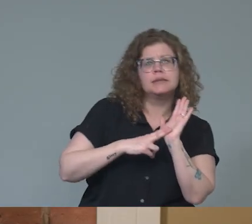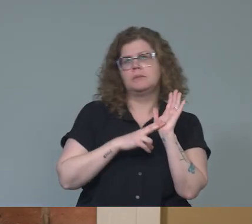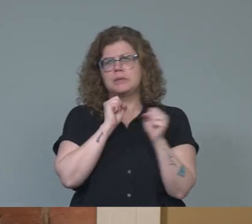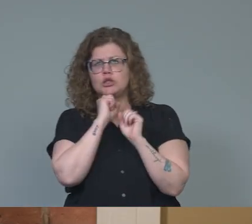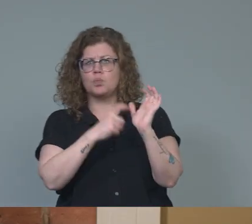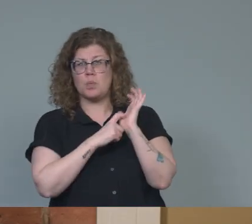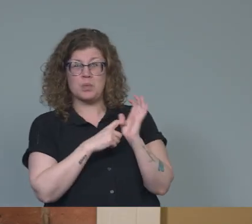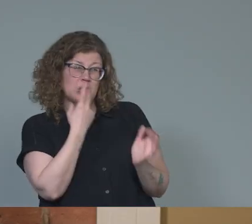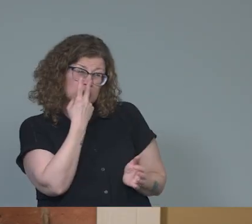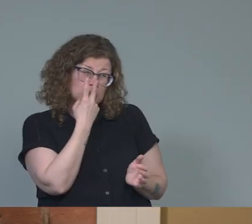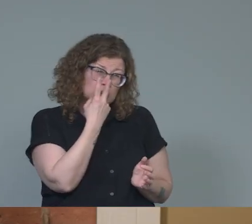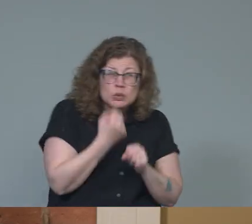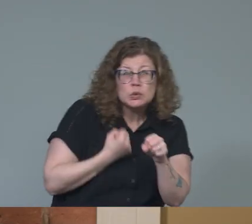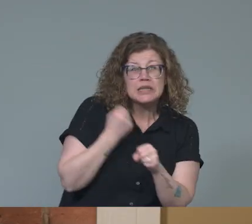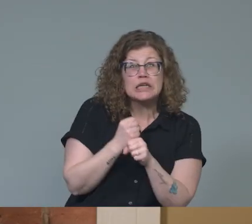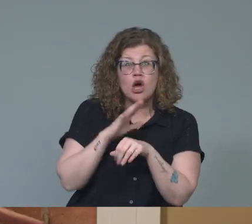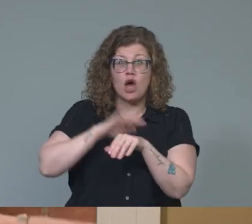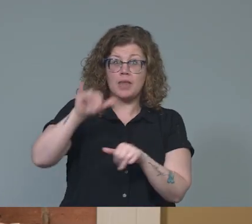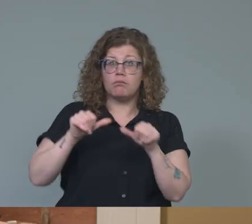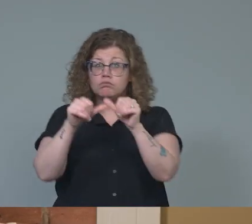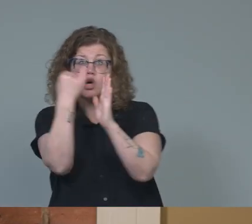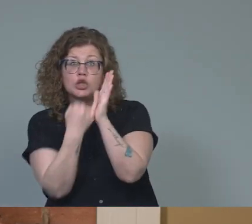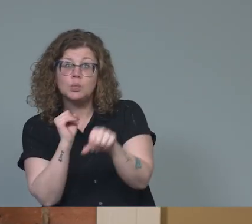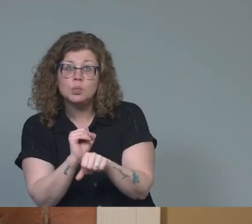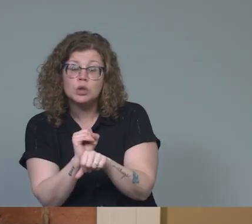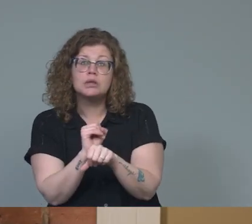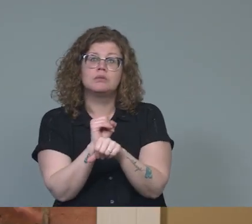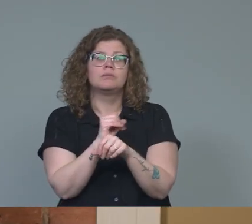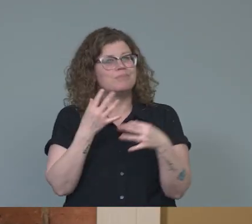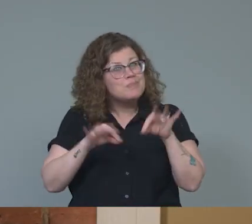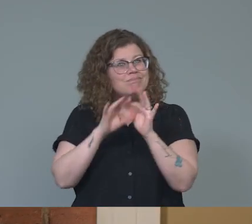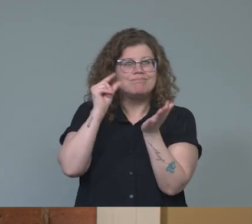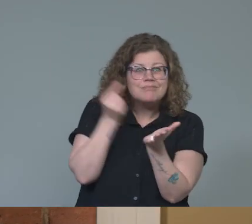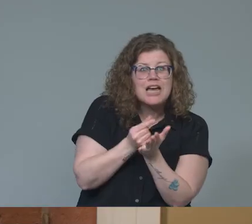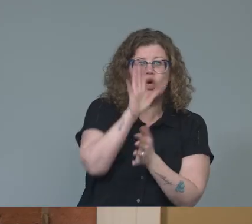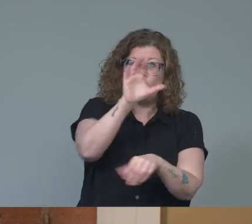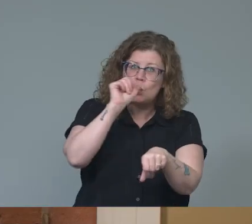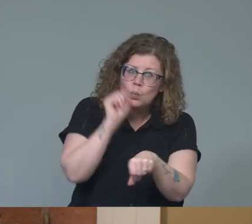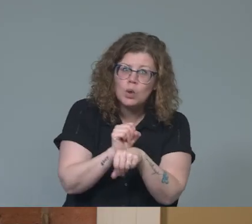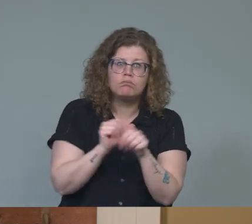when you're doing a 3D project. But also, he touches on the elements that you need for your installation plan.